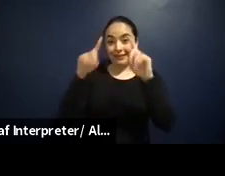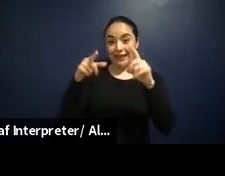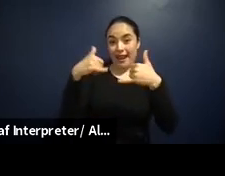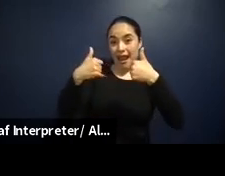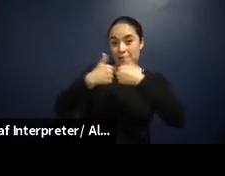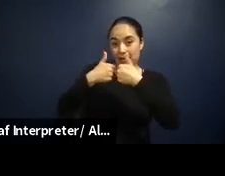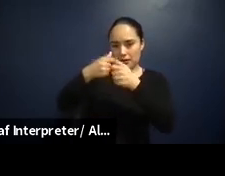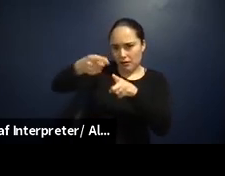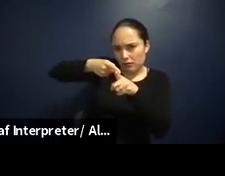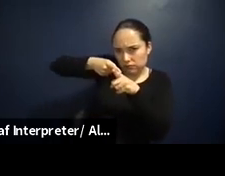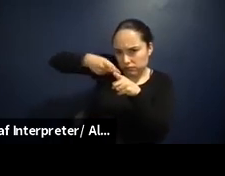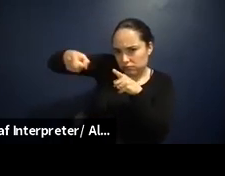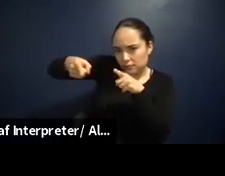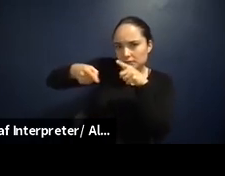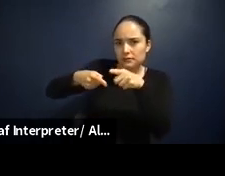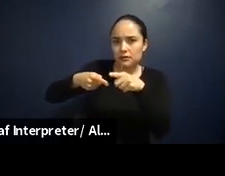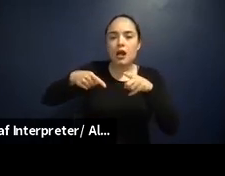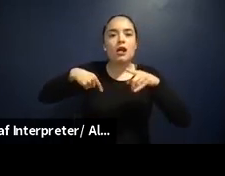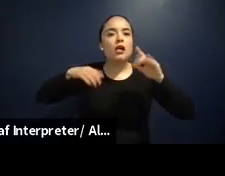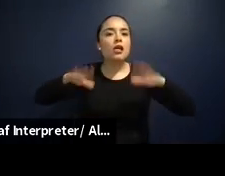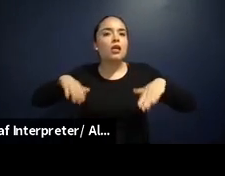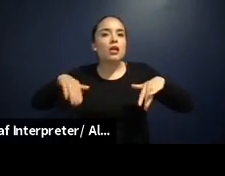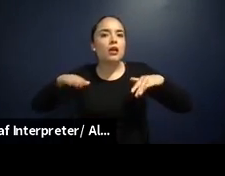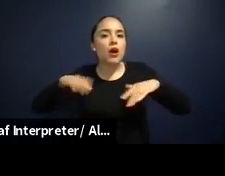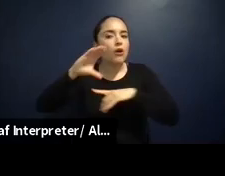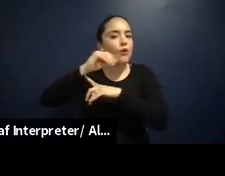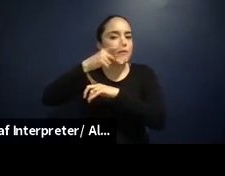do things like make lightning rods out of it, so if you put one on your house, lightning will